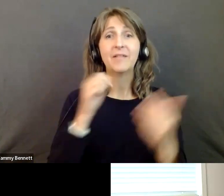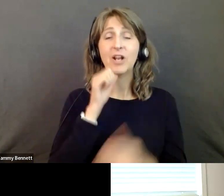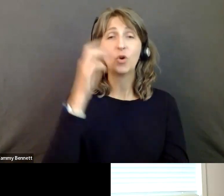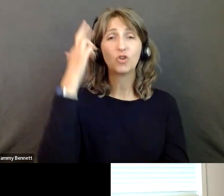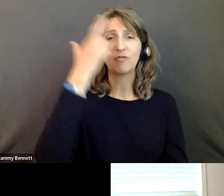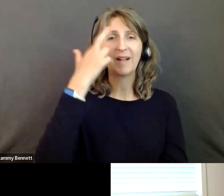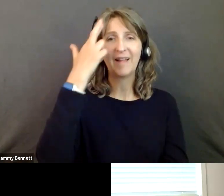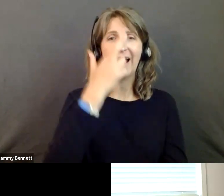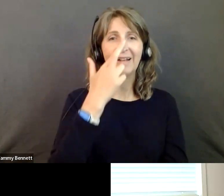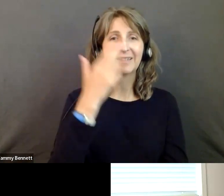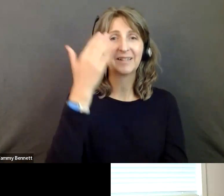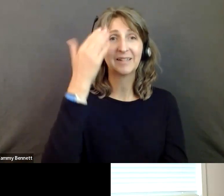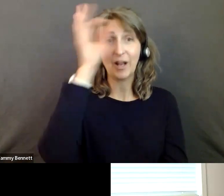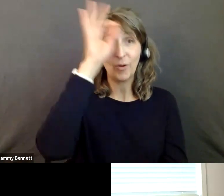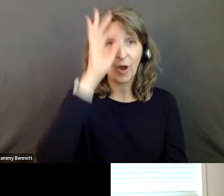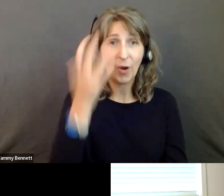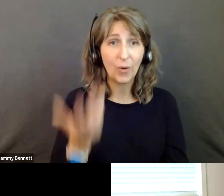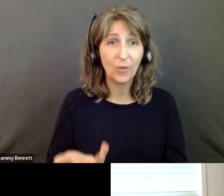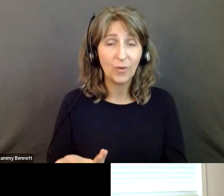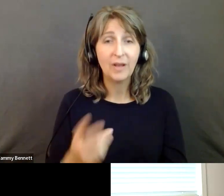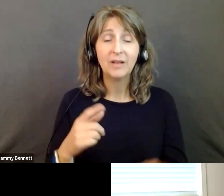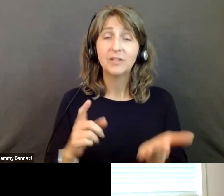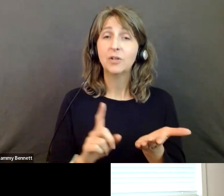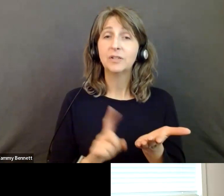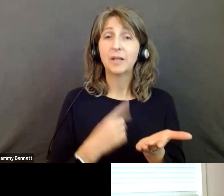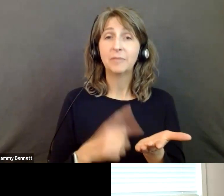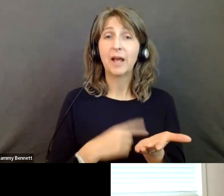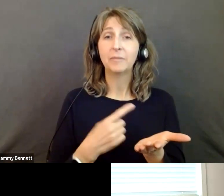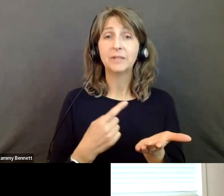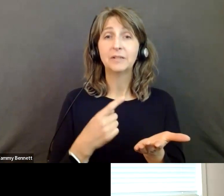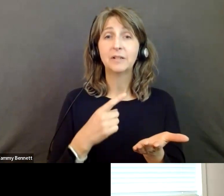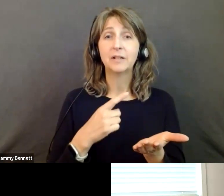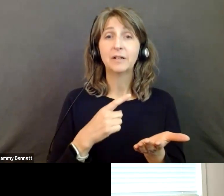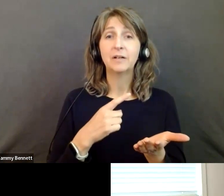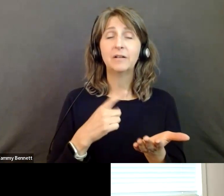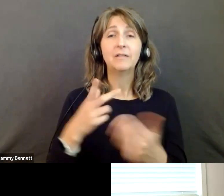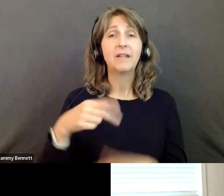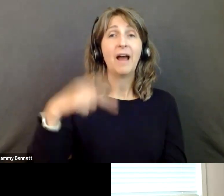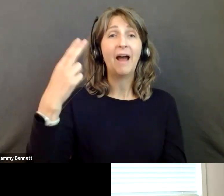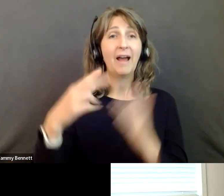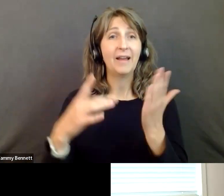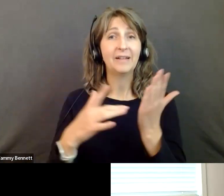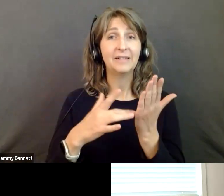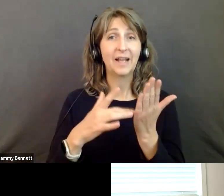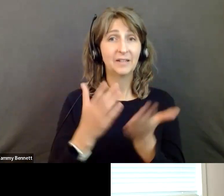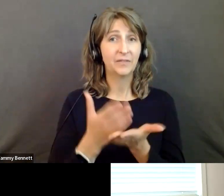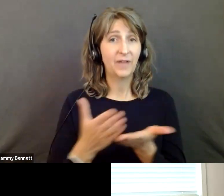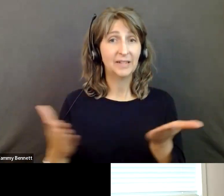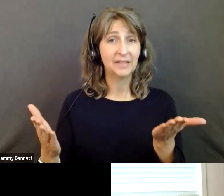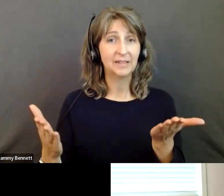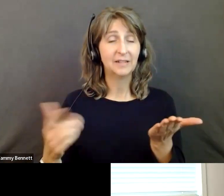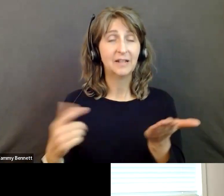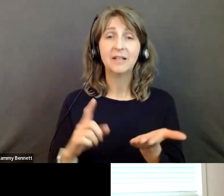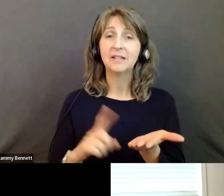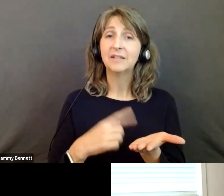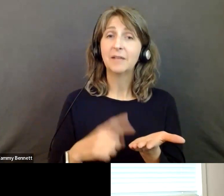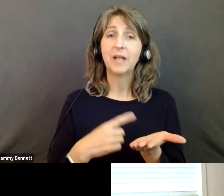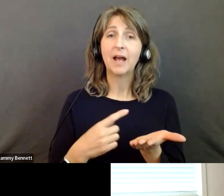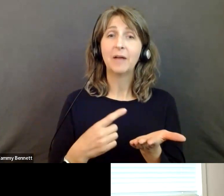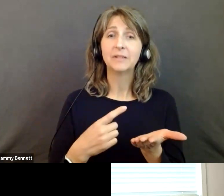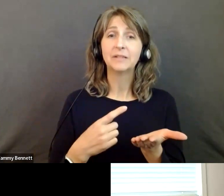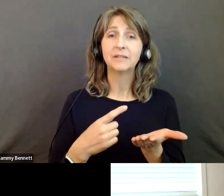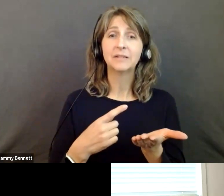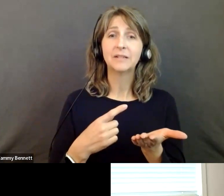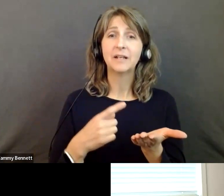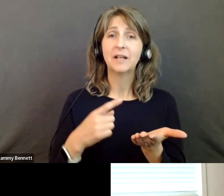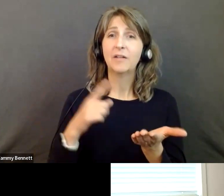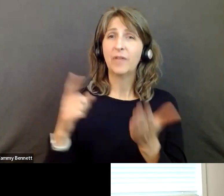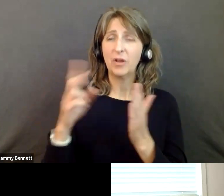And a lot of times when they look at those higher. High tech devices. The language Looks really foreign.